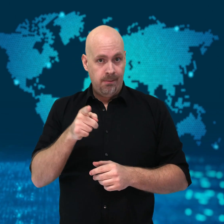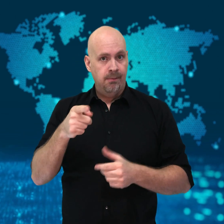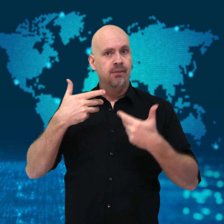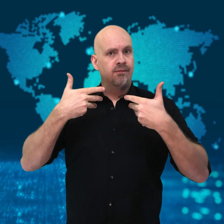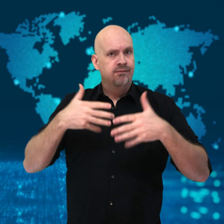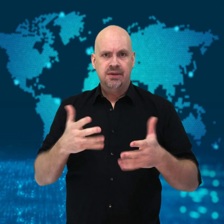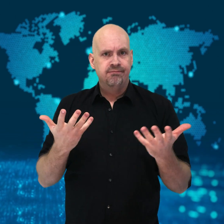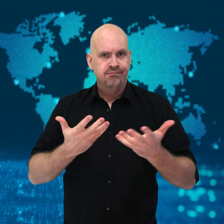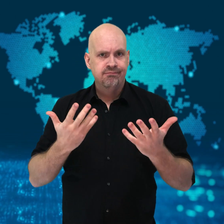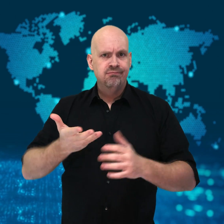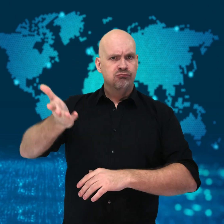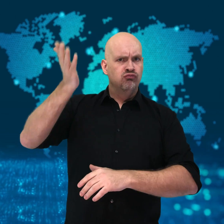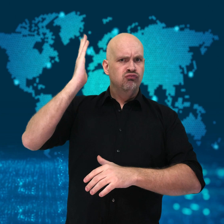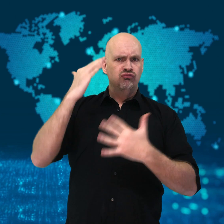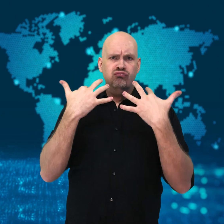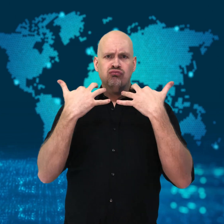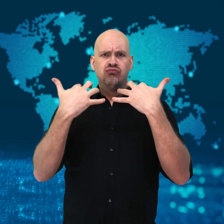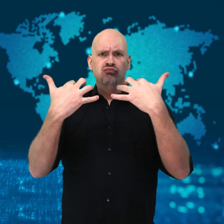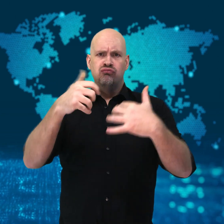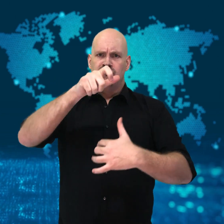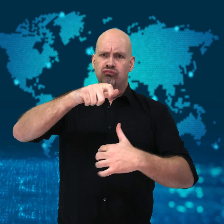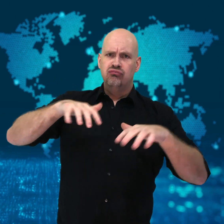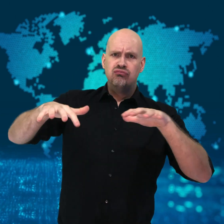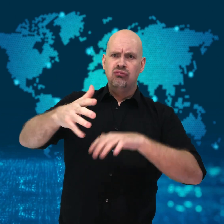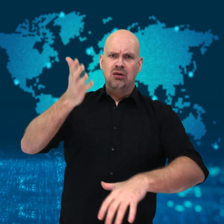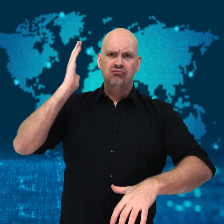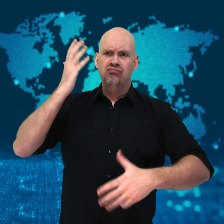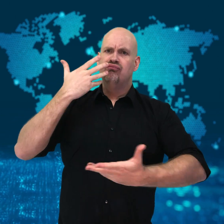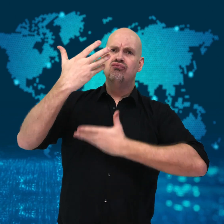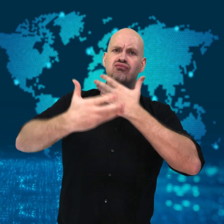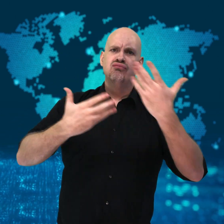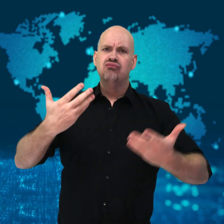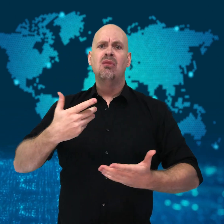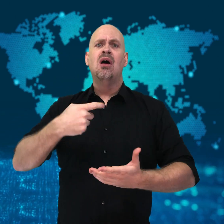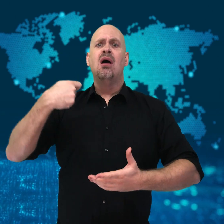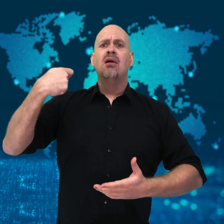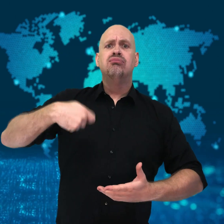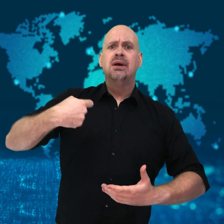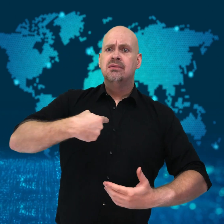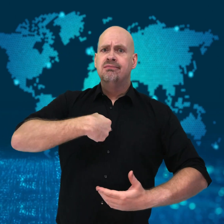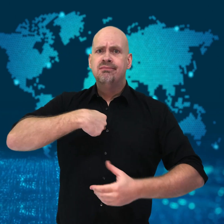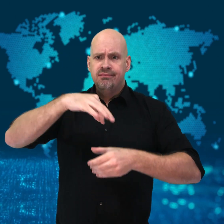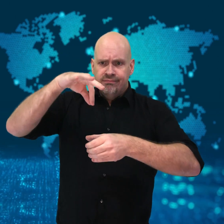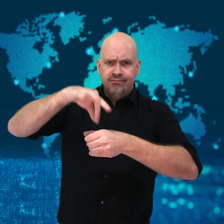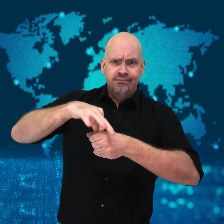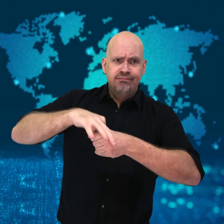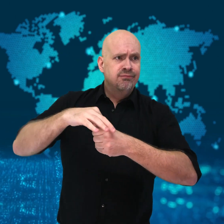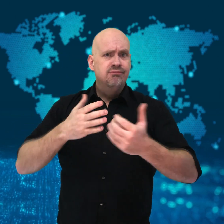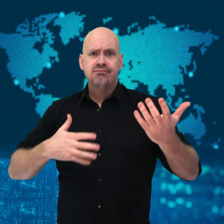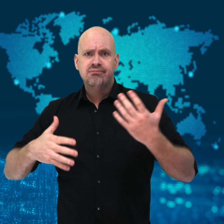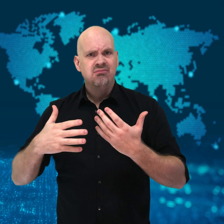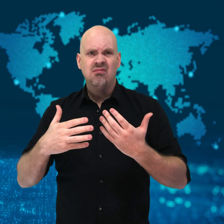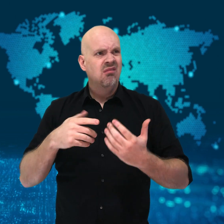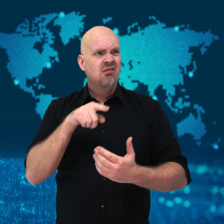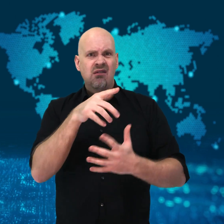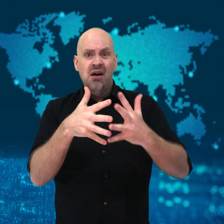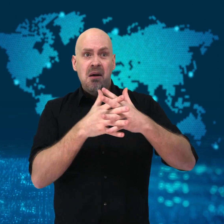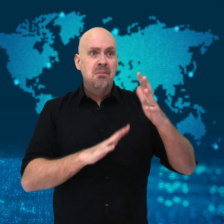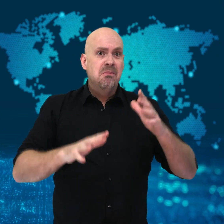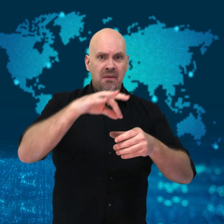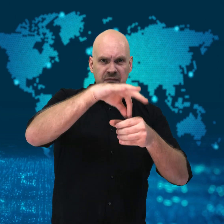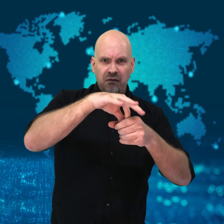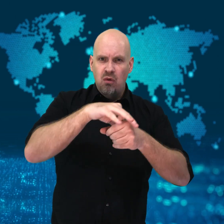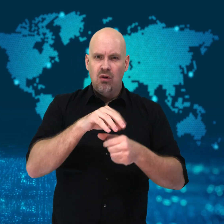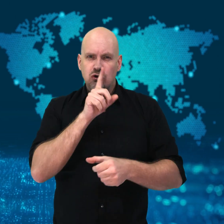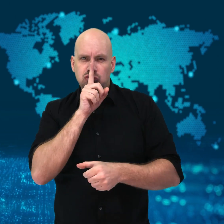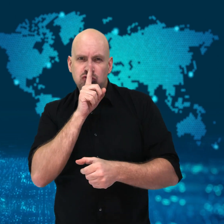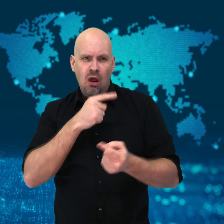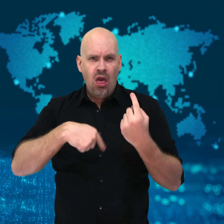Trump gave a speech contesting the US presidential election results